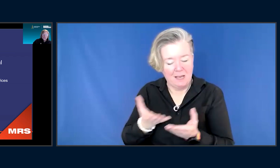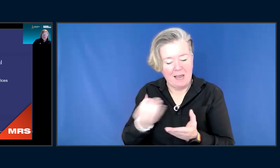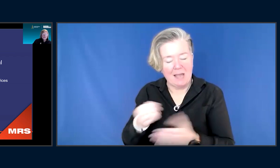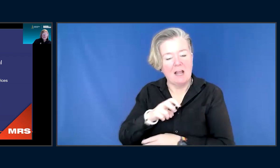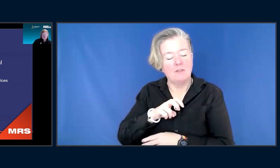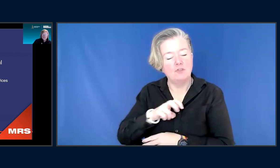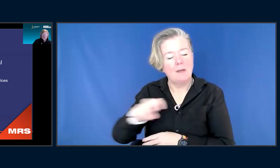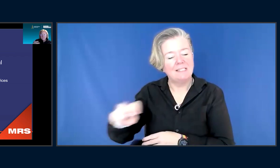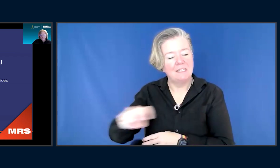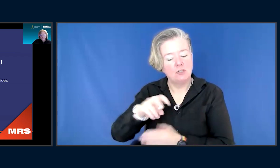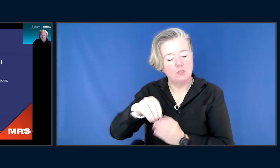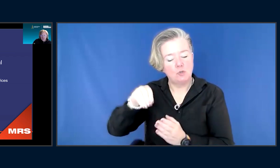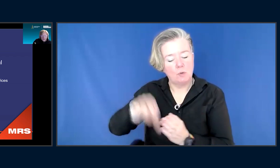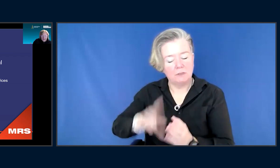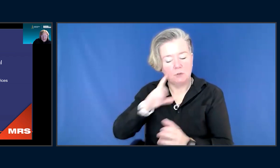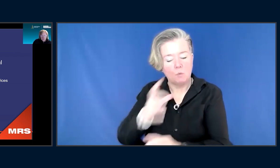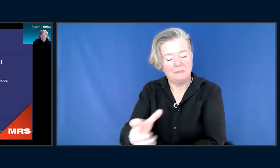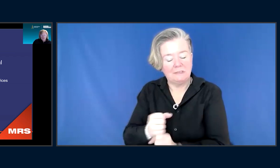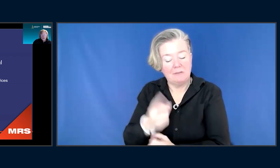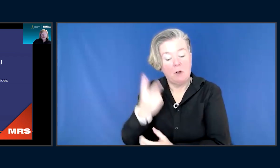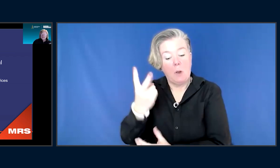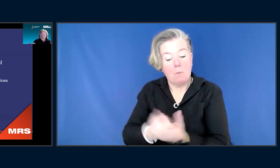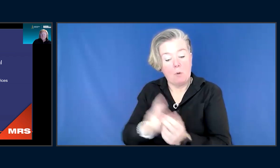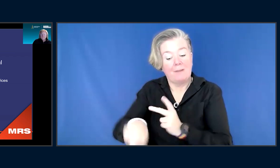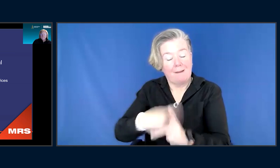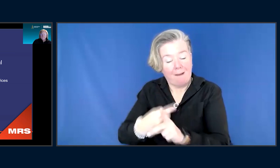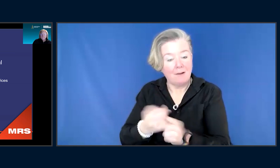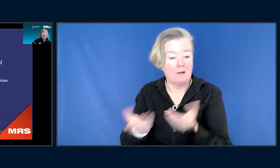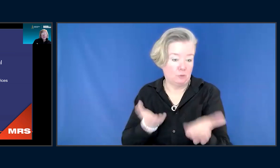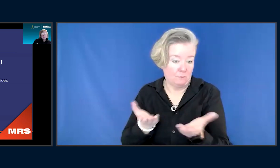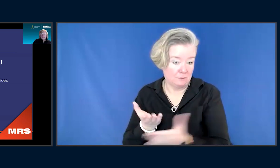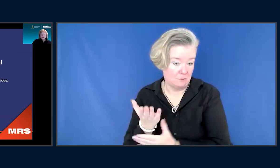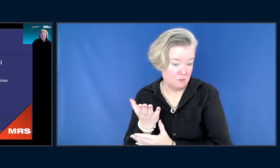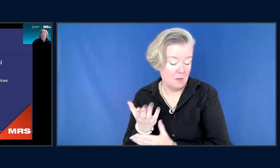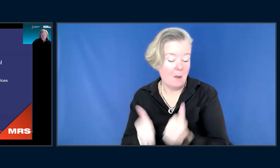And the transition students receive both types of services.